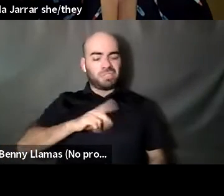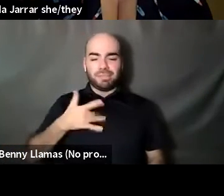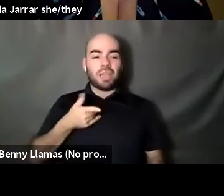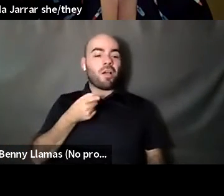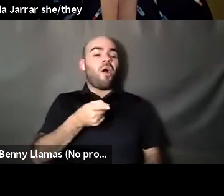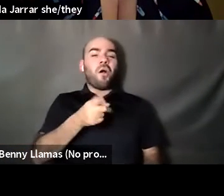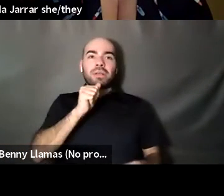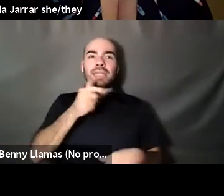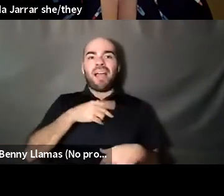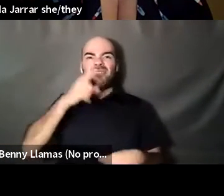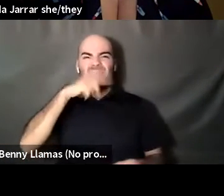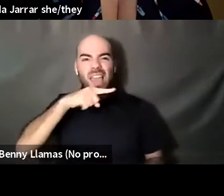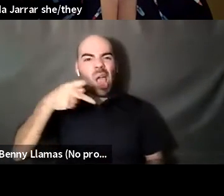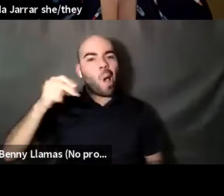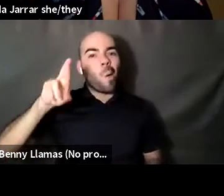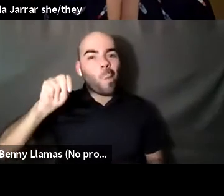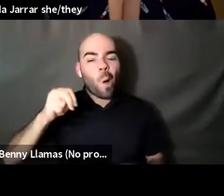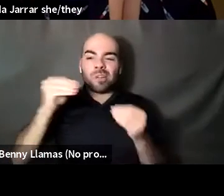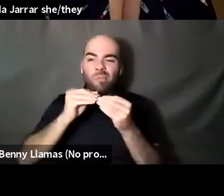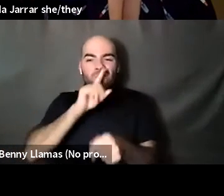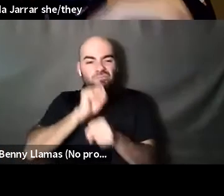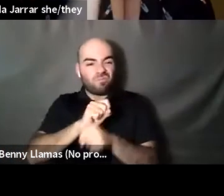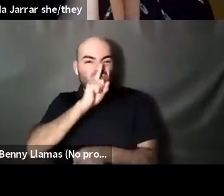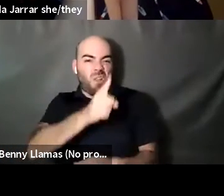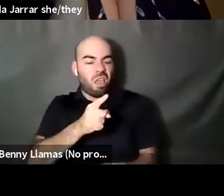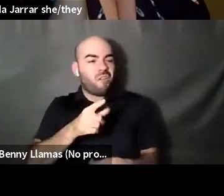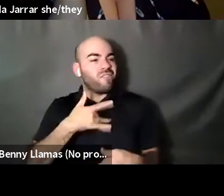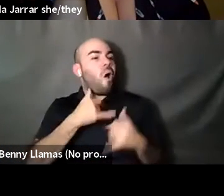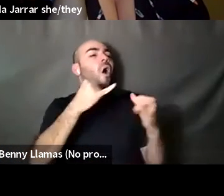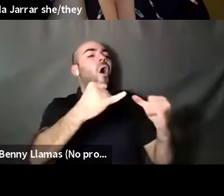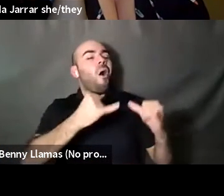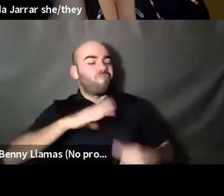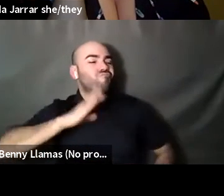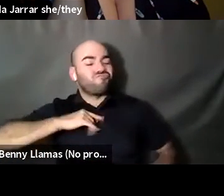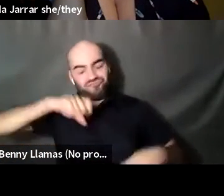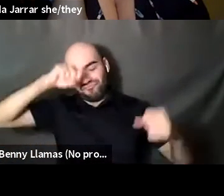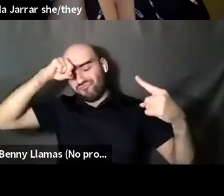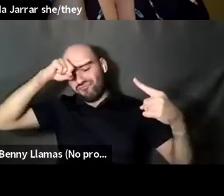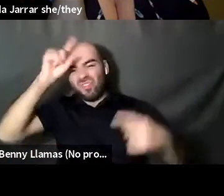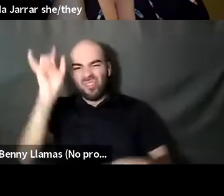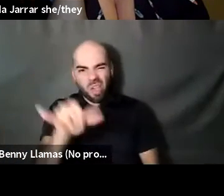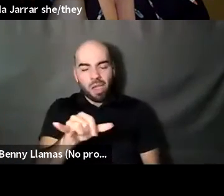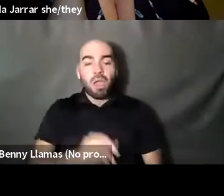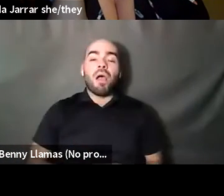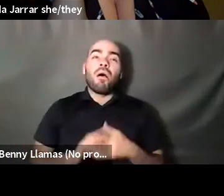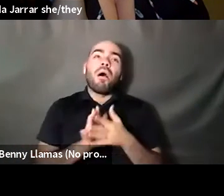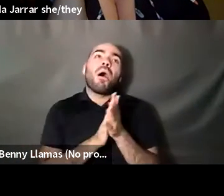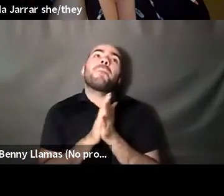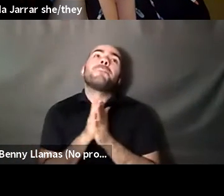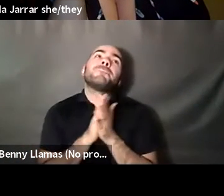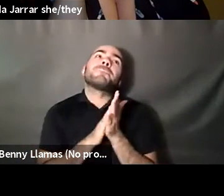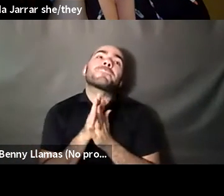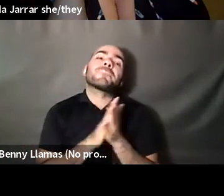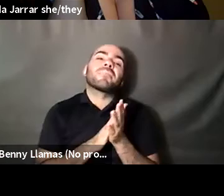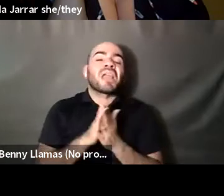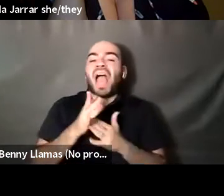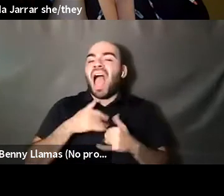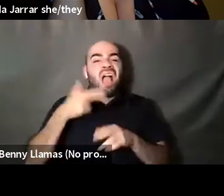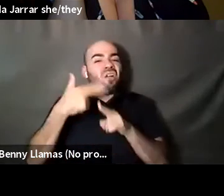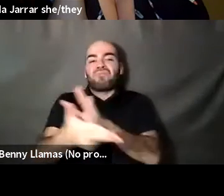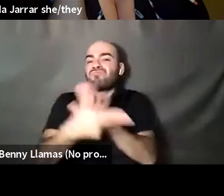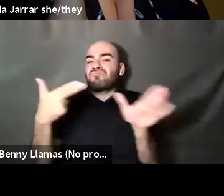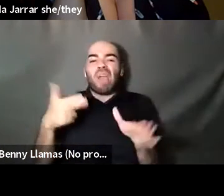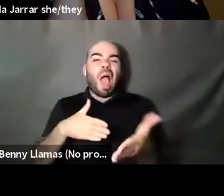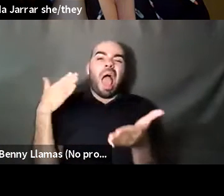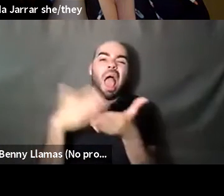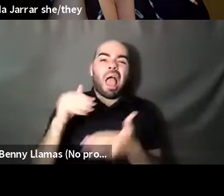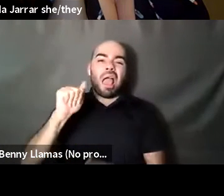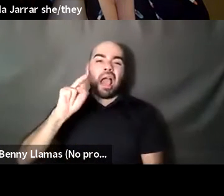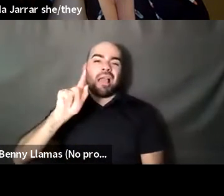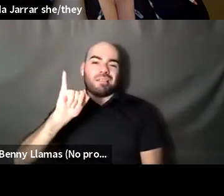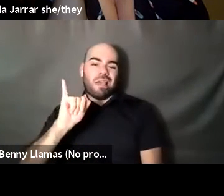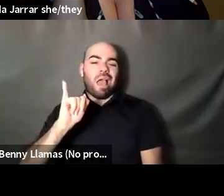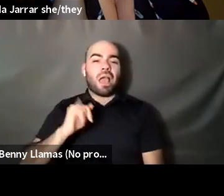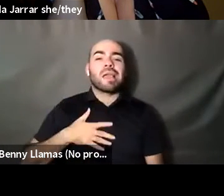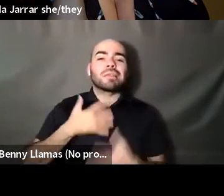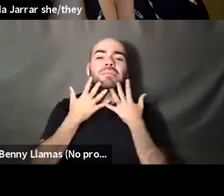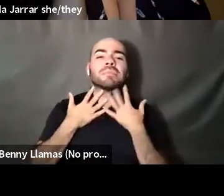Brontez Purnell: Be in the ease of being these like realms together so yeah i i just coined it anti erotic cuz it's essentially well i'm still writing about sex but